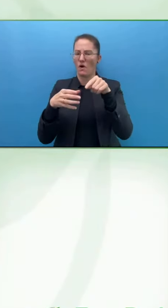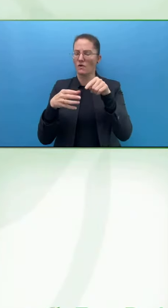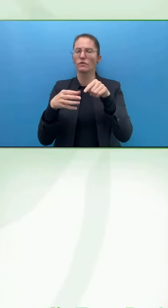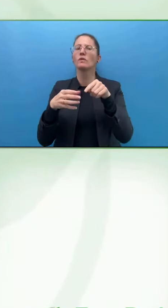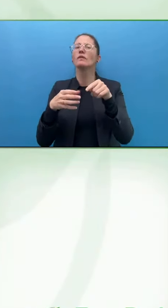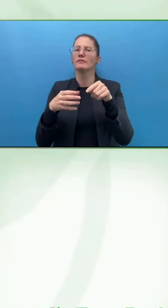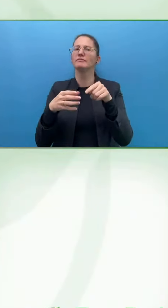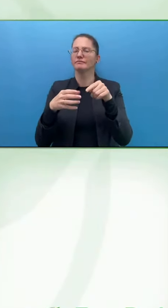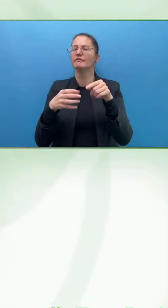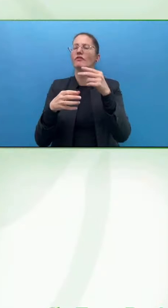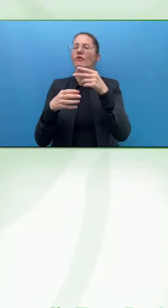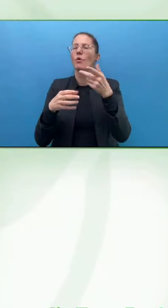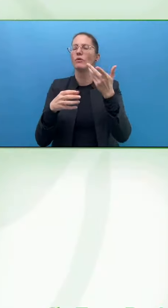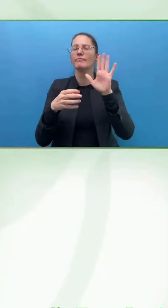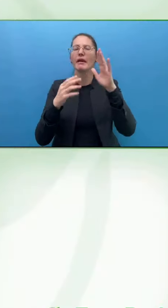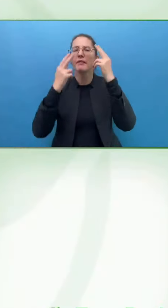That is only one hat that I am wearing.